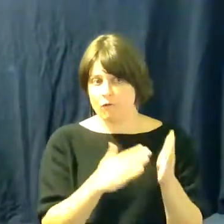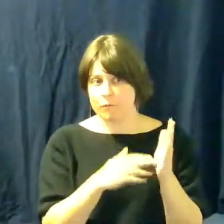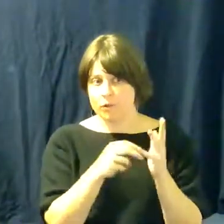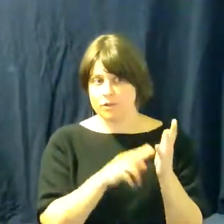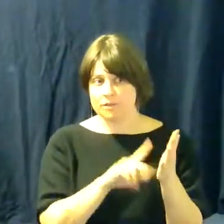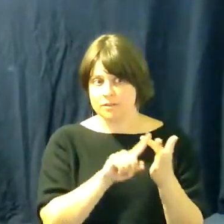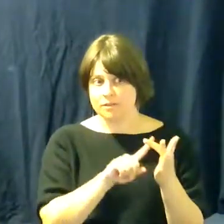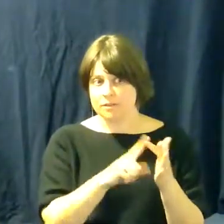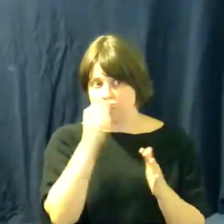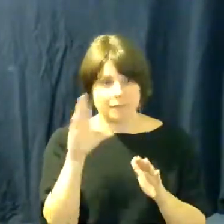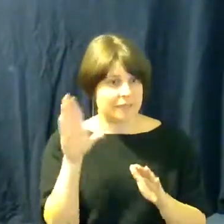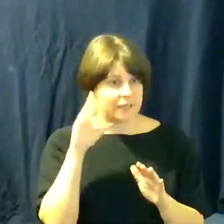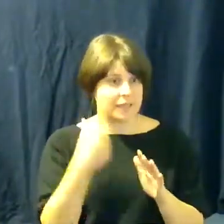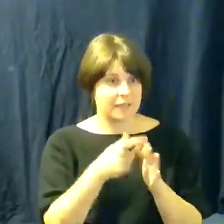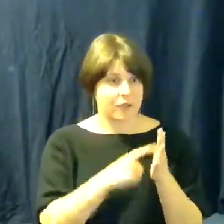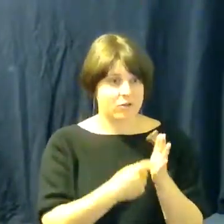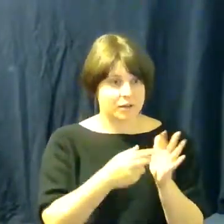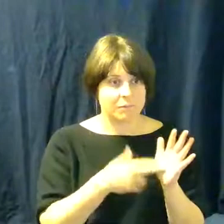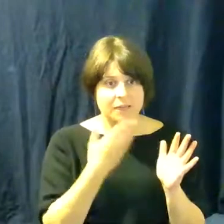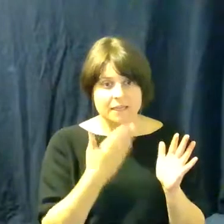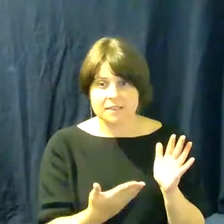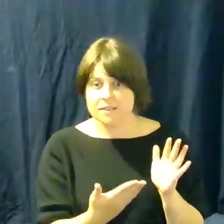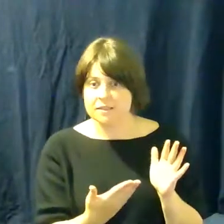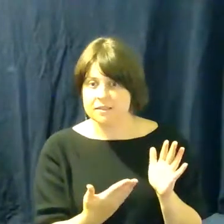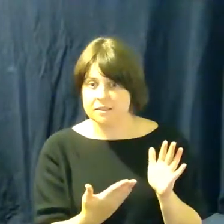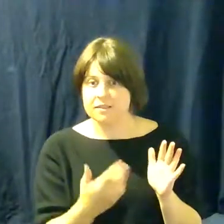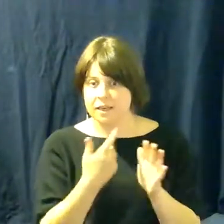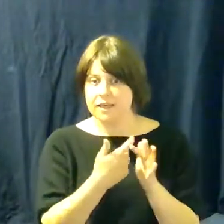can address? Craig, can you un